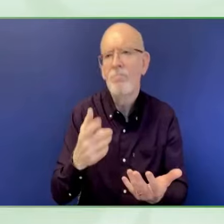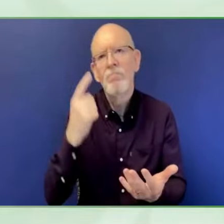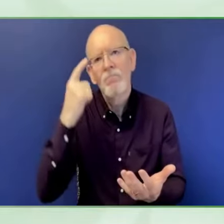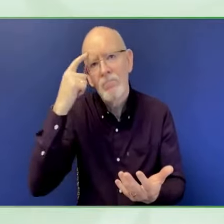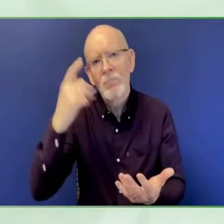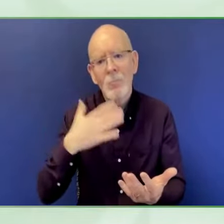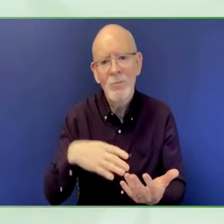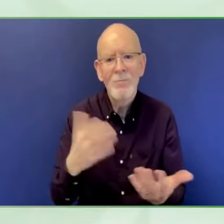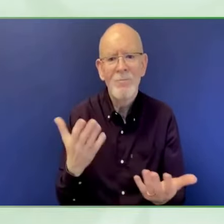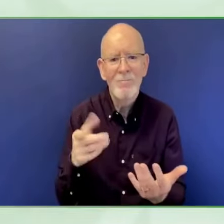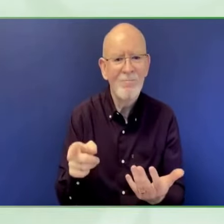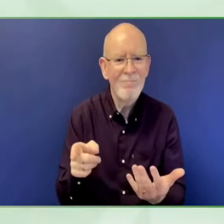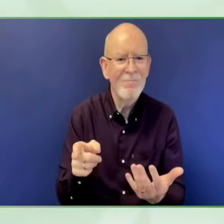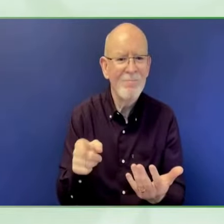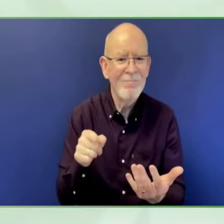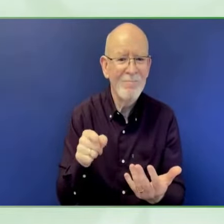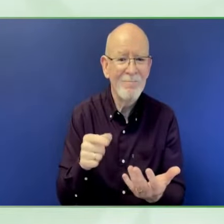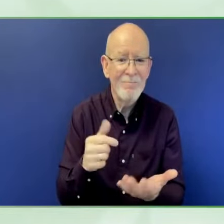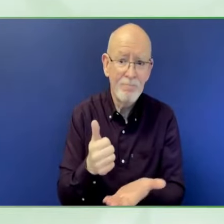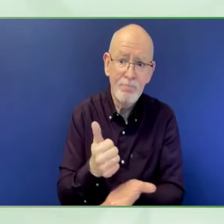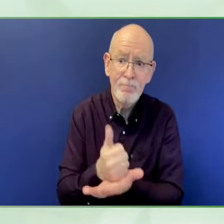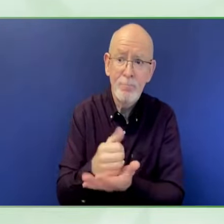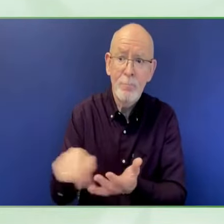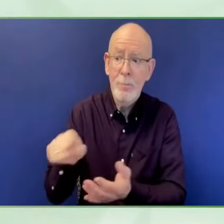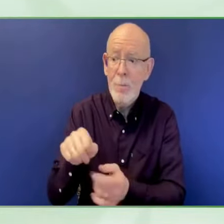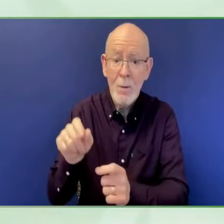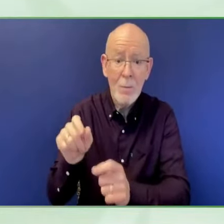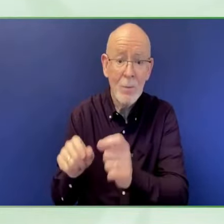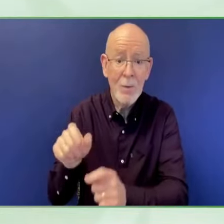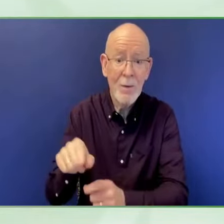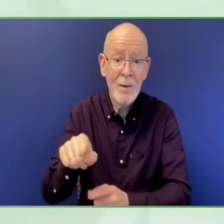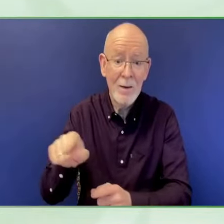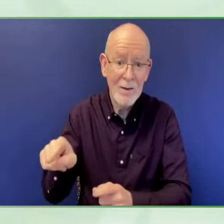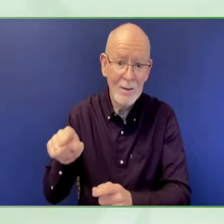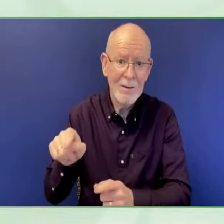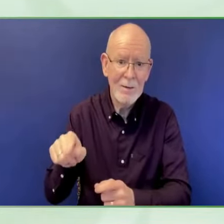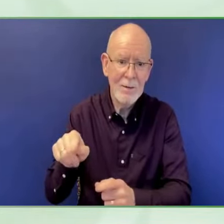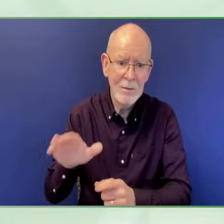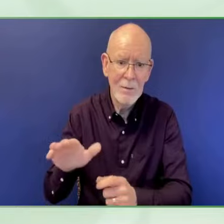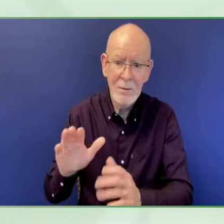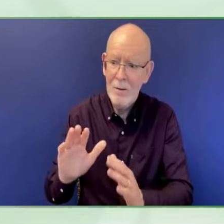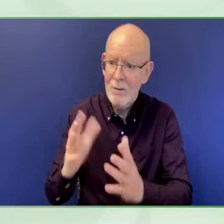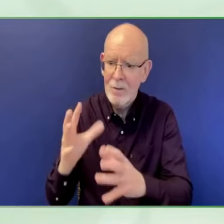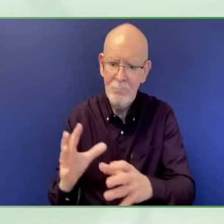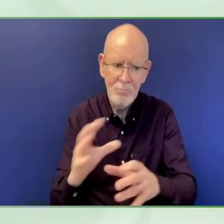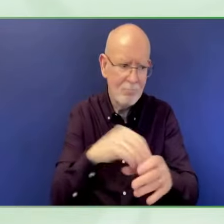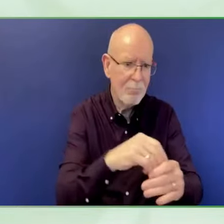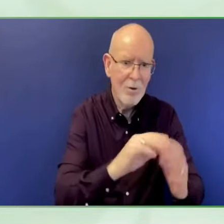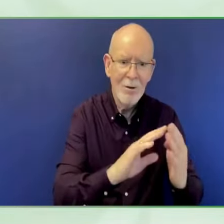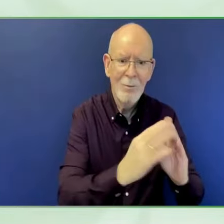And I will make a point to discuss partnership with local authorities